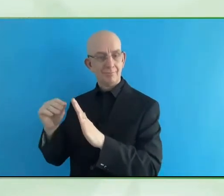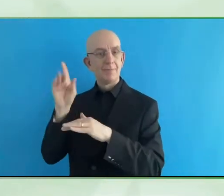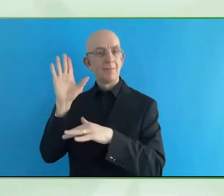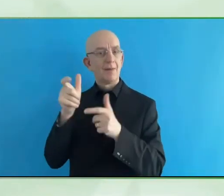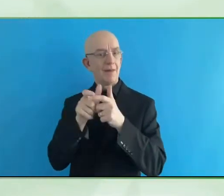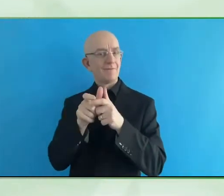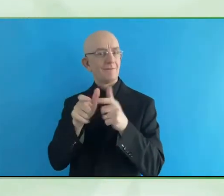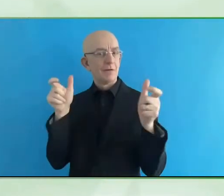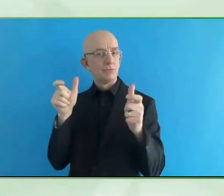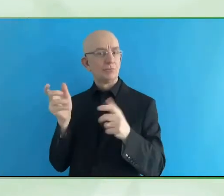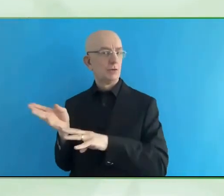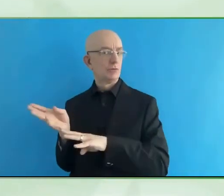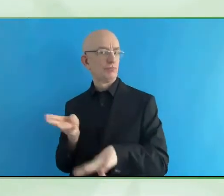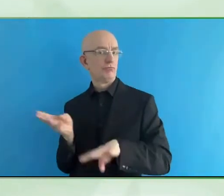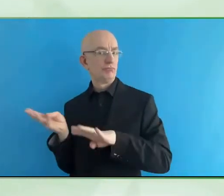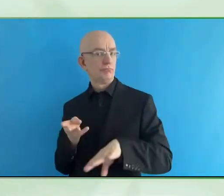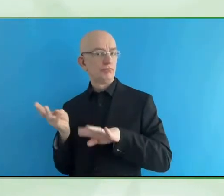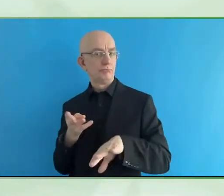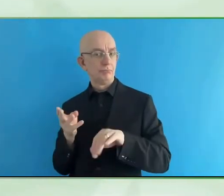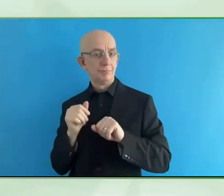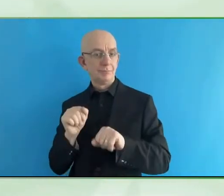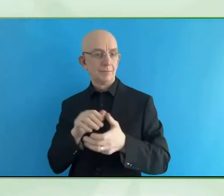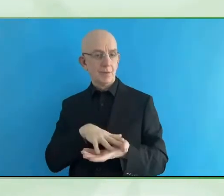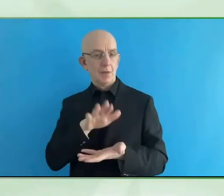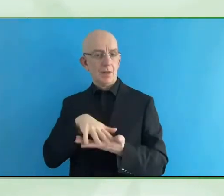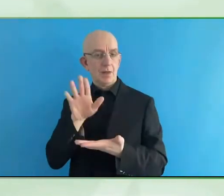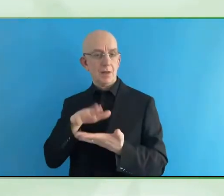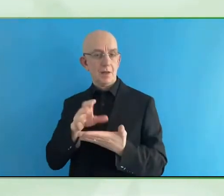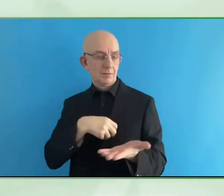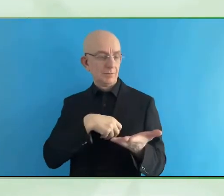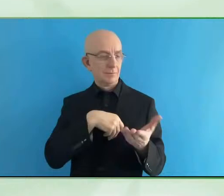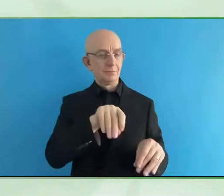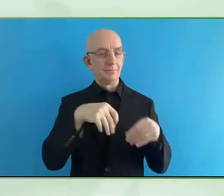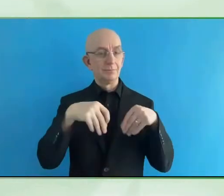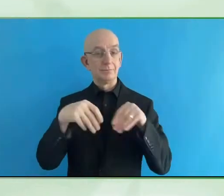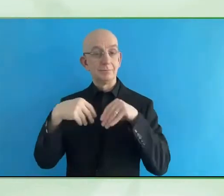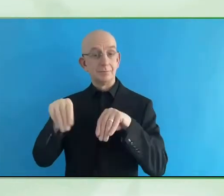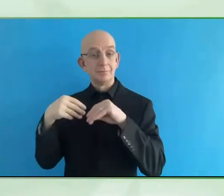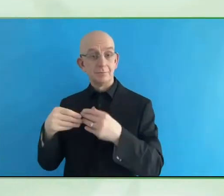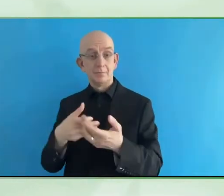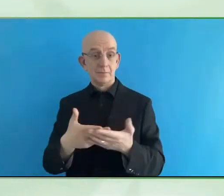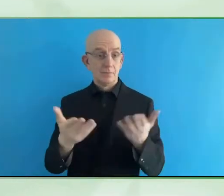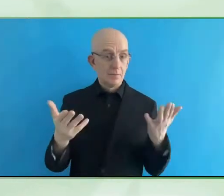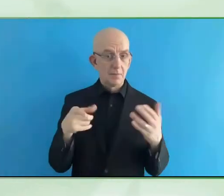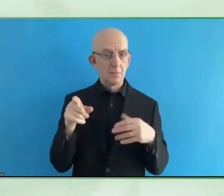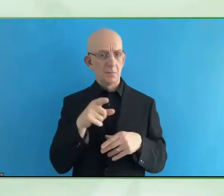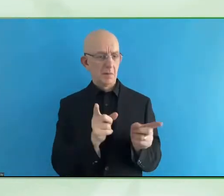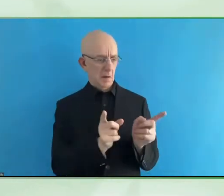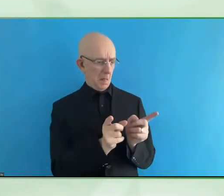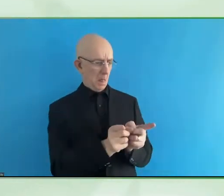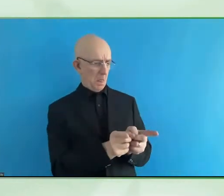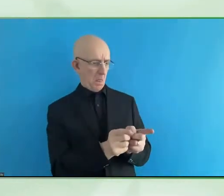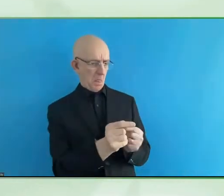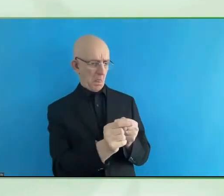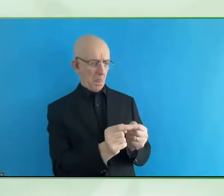You have a niche, you have something under the knee, from the left leg, an amputee, small, large, man, woman.